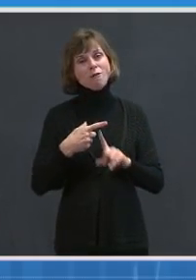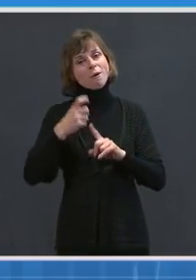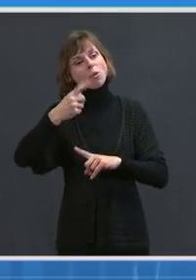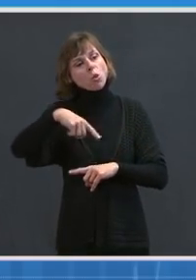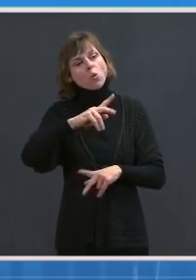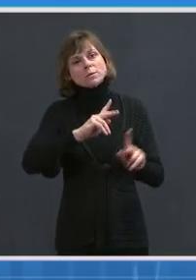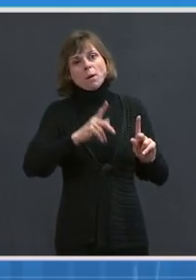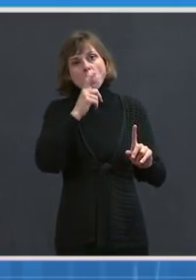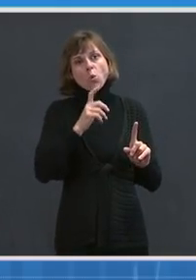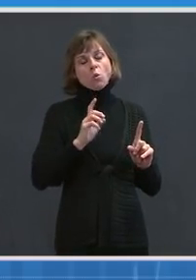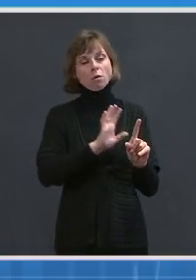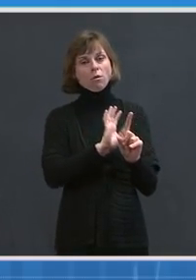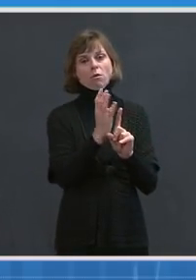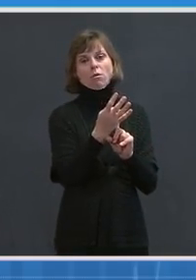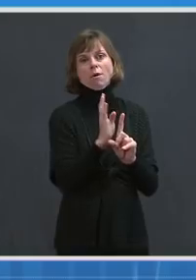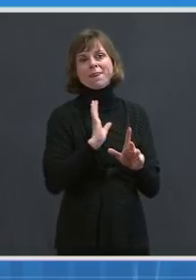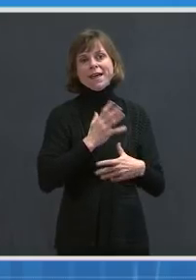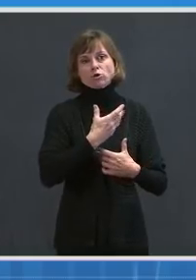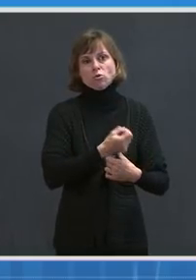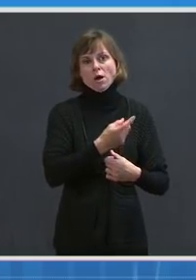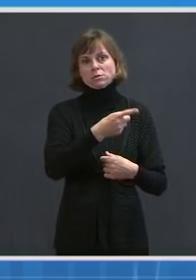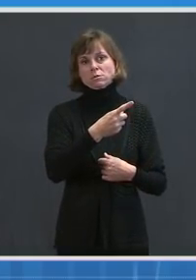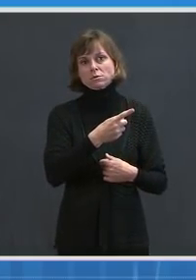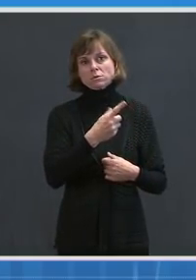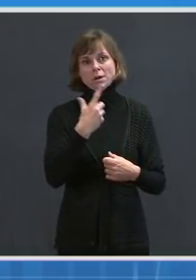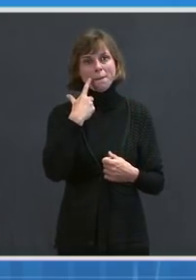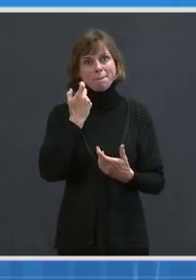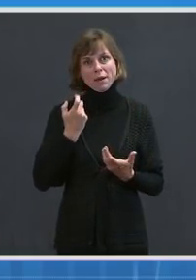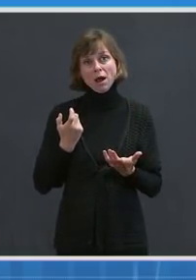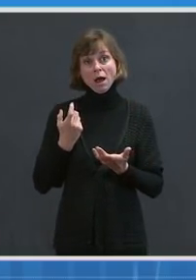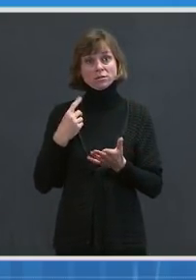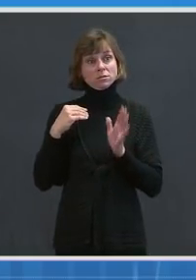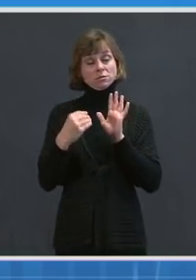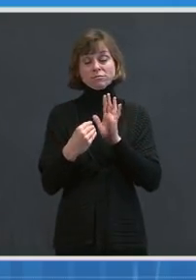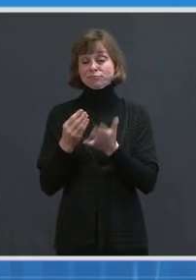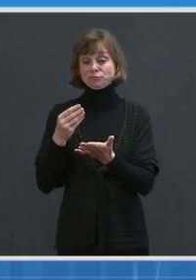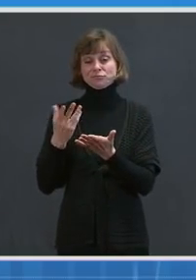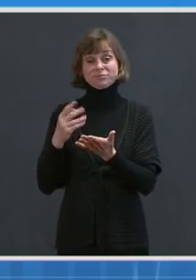Because the record of these vaccines is just outstanding from an efficacy and safety standpoint.